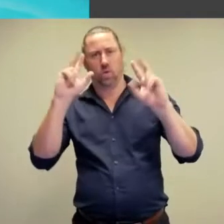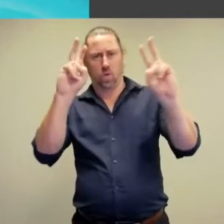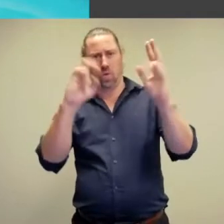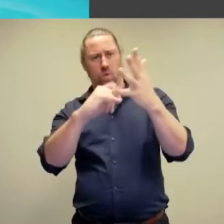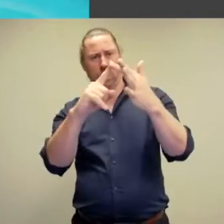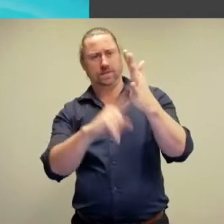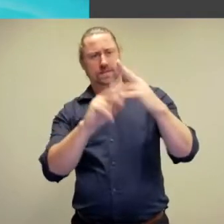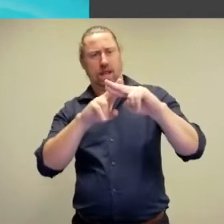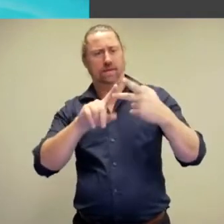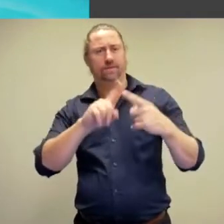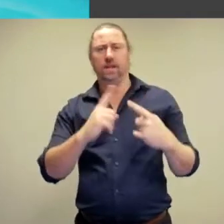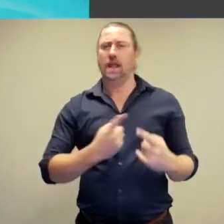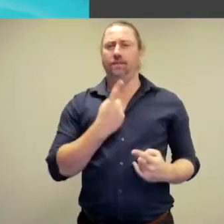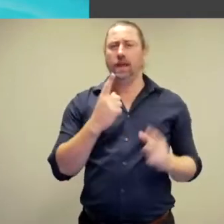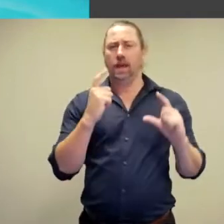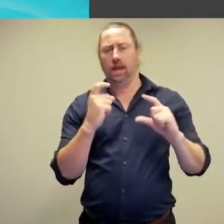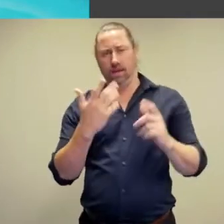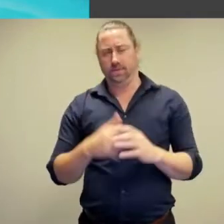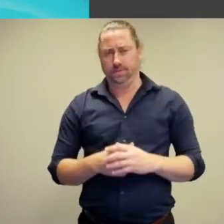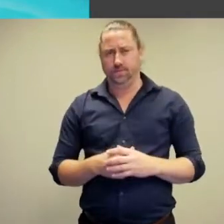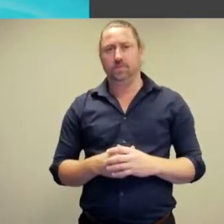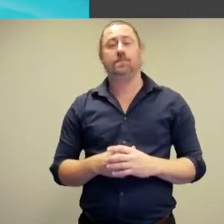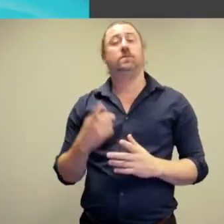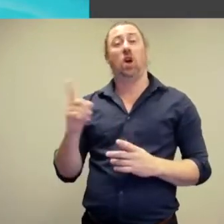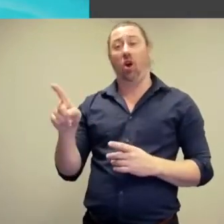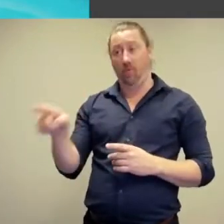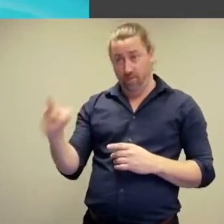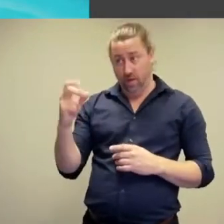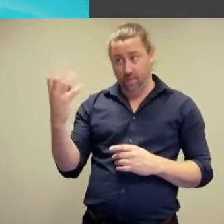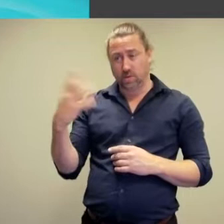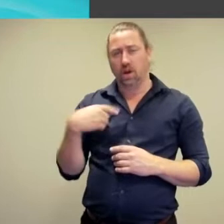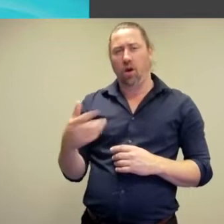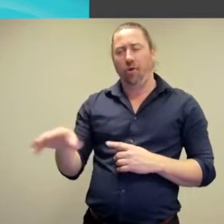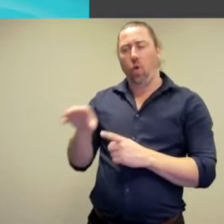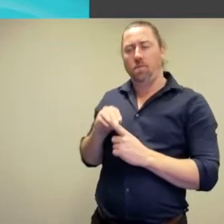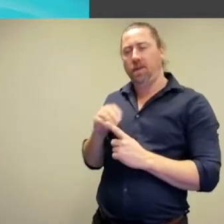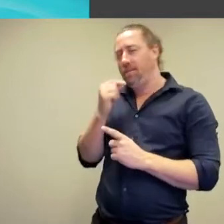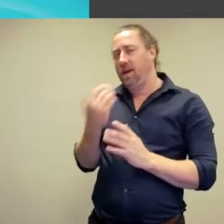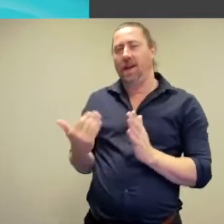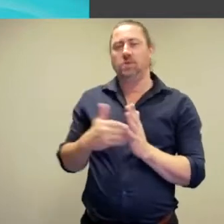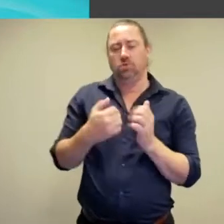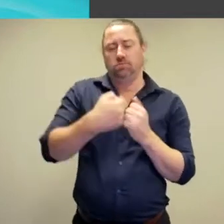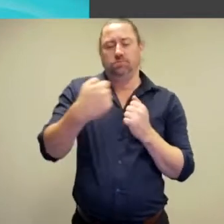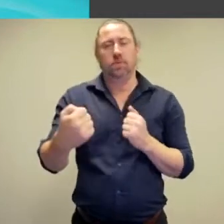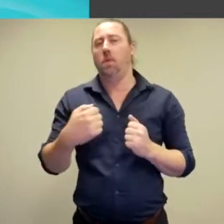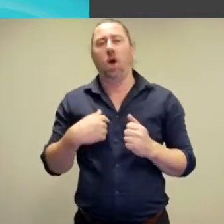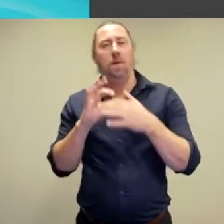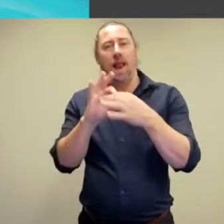and today I’m going to be following in his footsteps